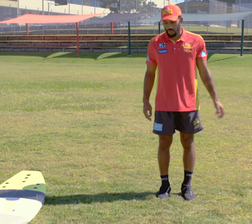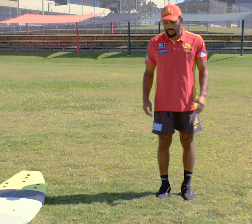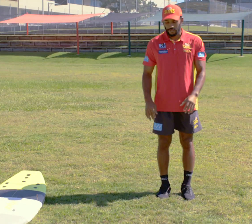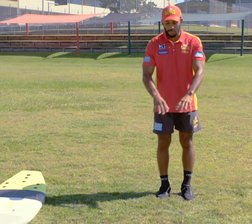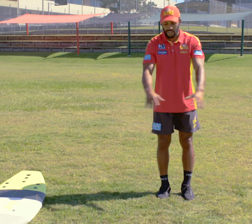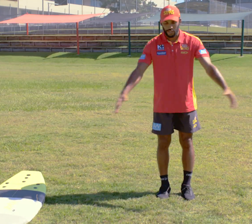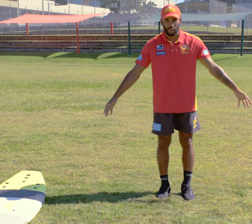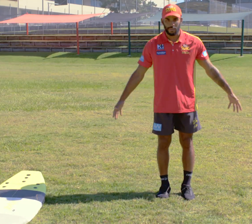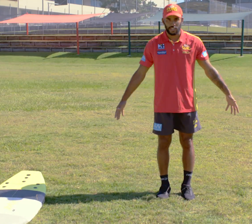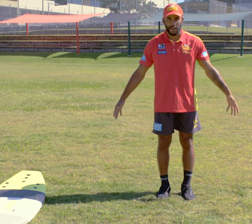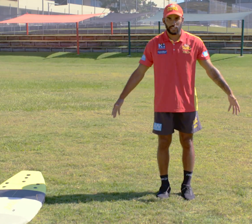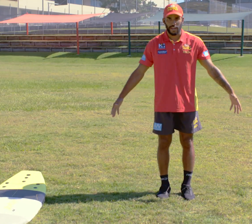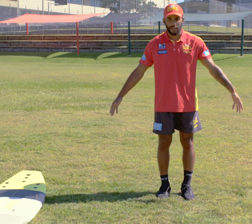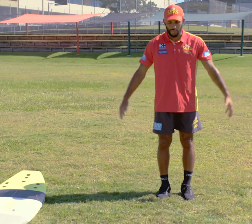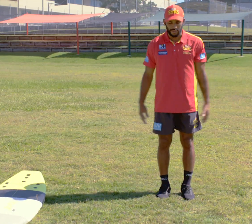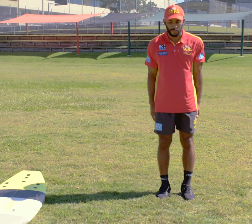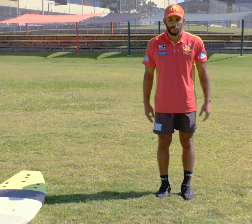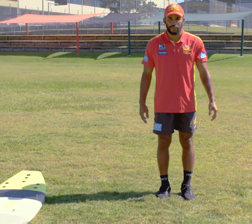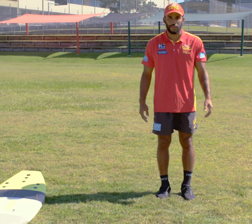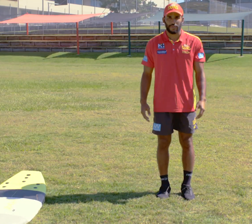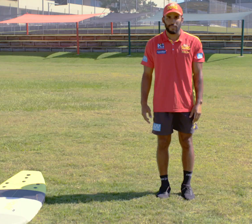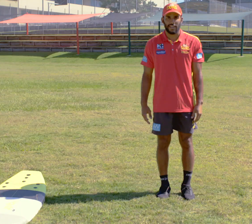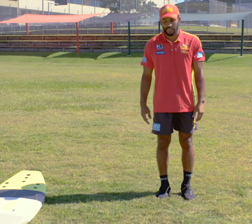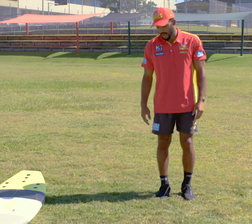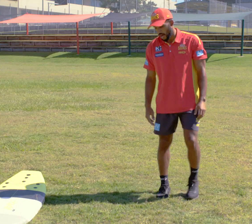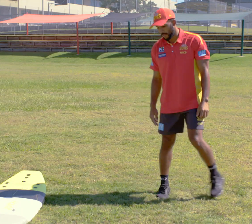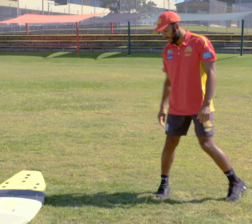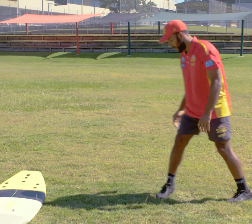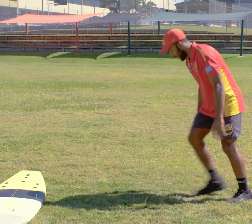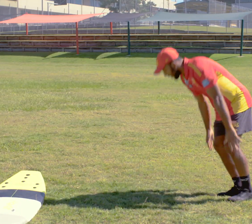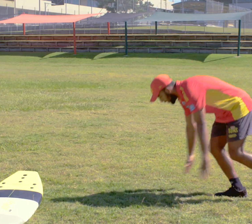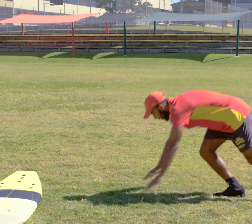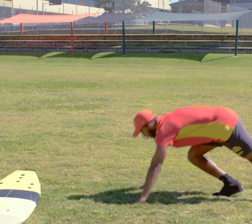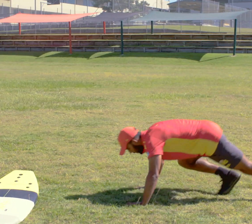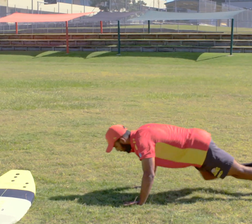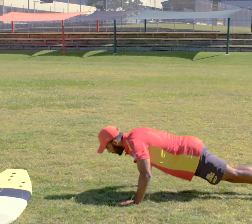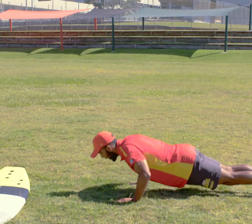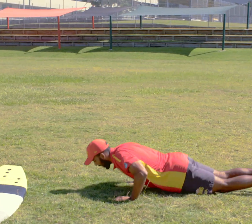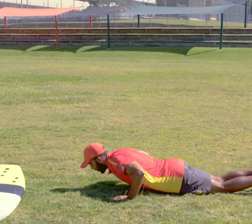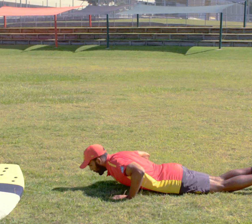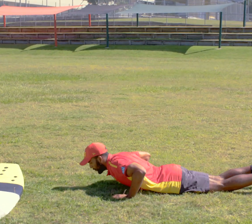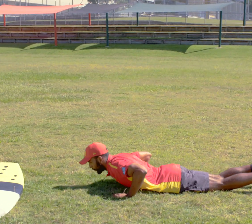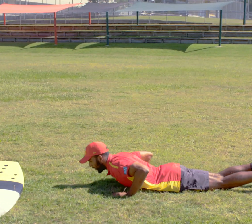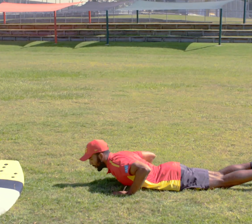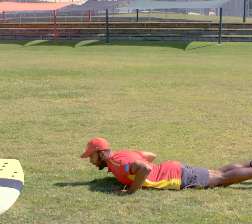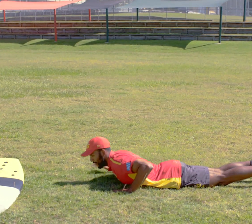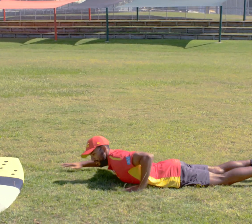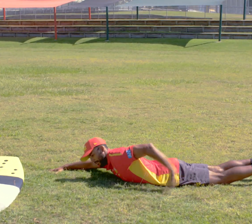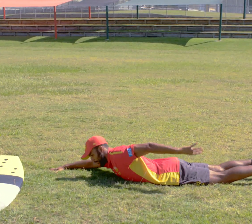Make sure you’ve got a bit of space around you, around 2 to 3 metres. I'm going to lie down and we’re going to act like we’re doing freestyle.